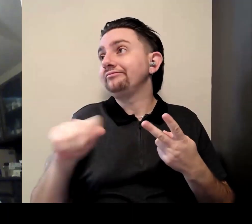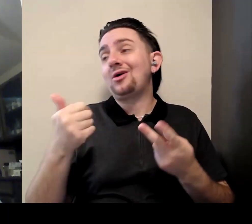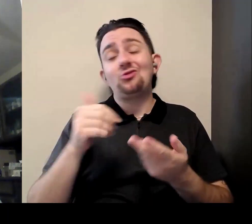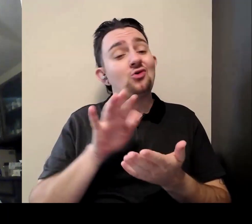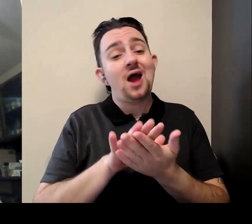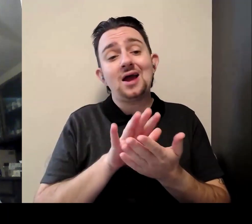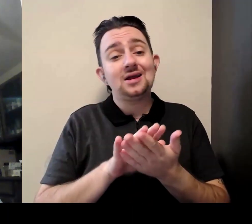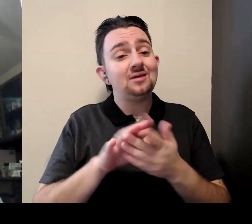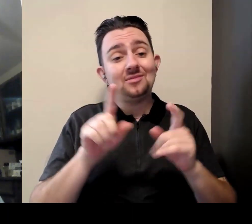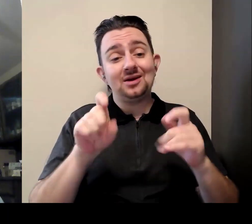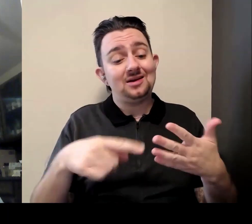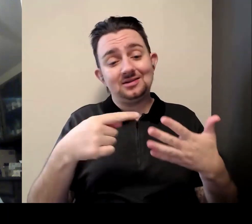They're not part of a basic battery.